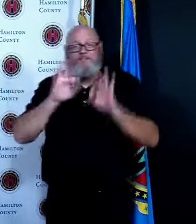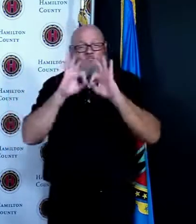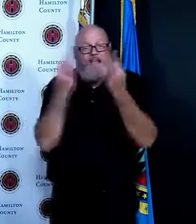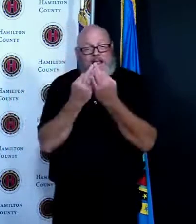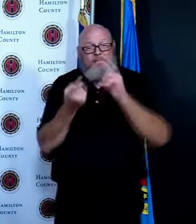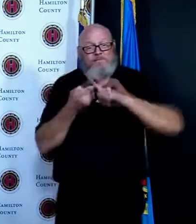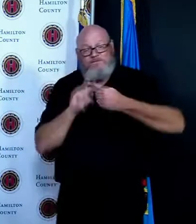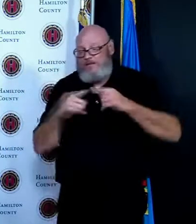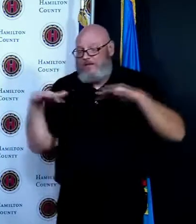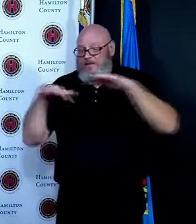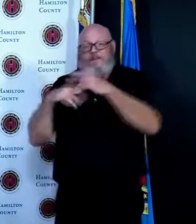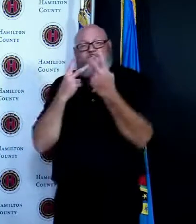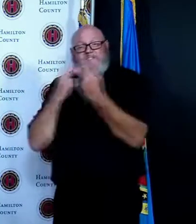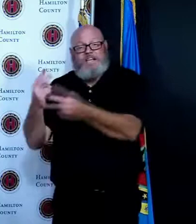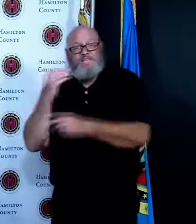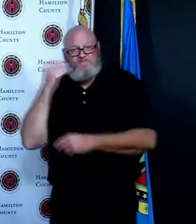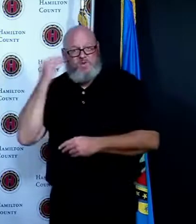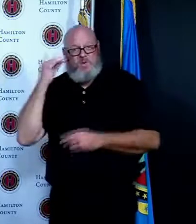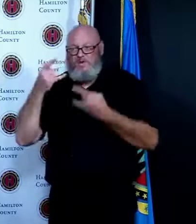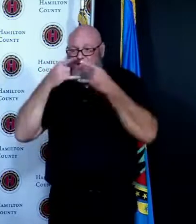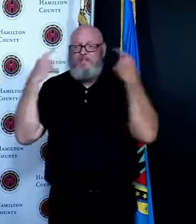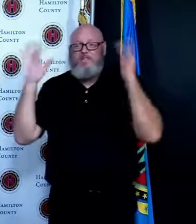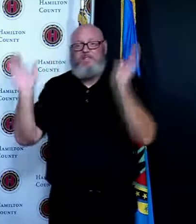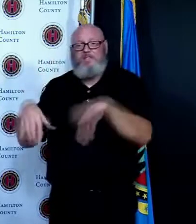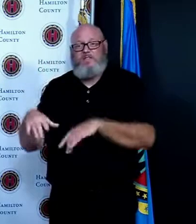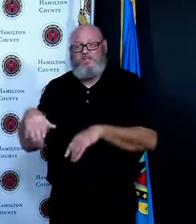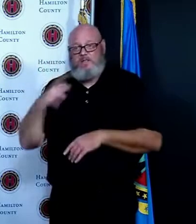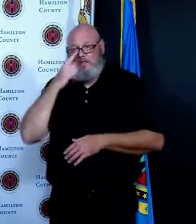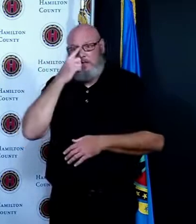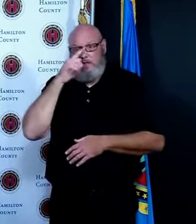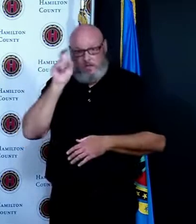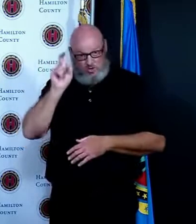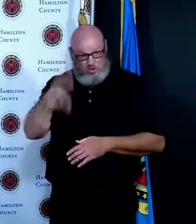should people wear masks in those situations or should they just not have those gatherings